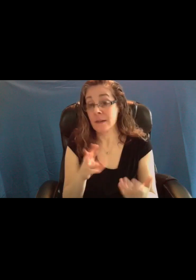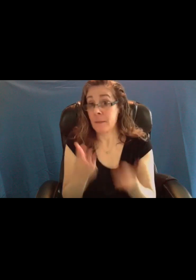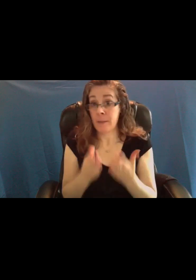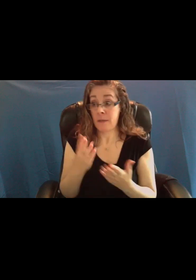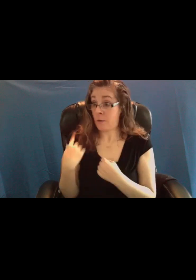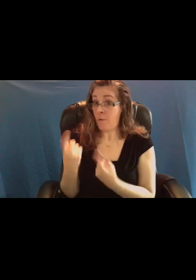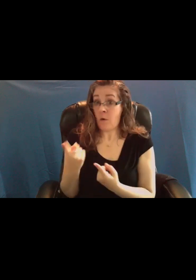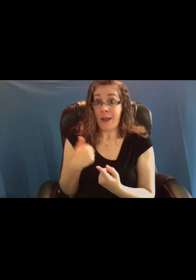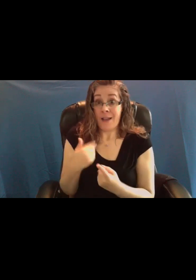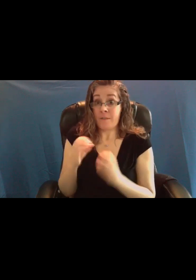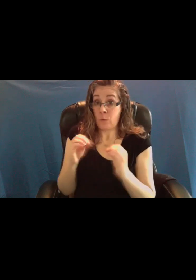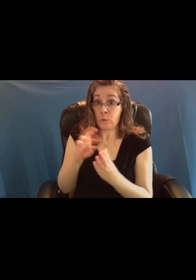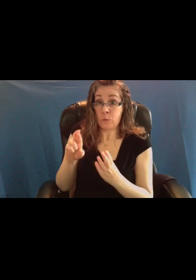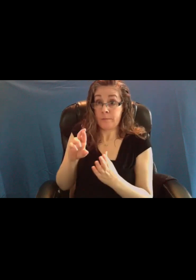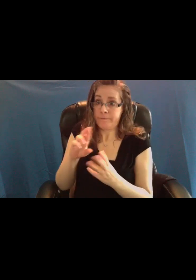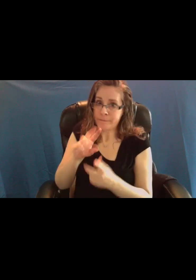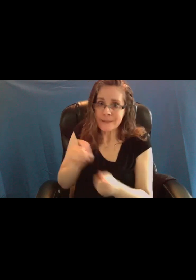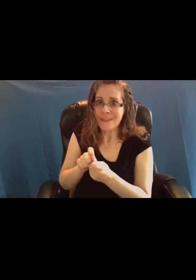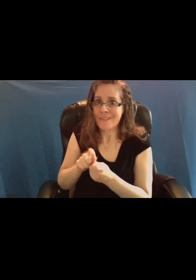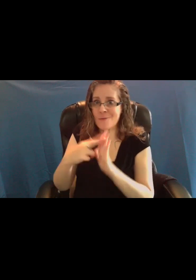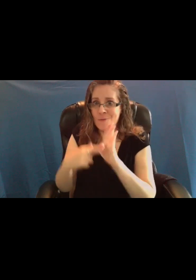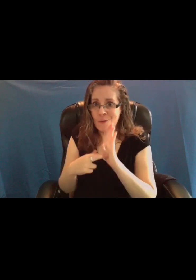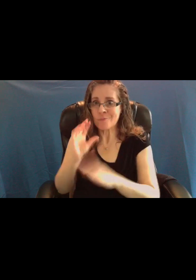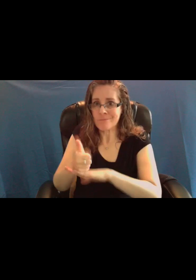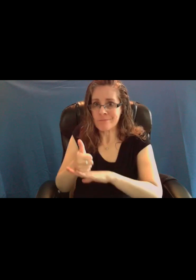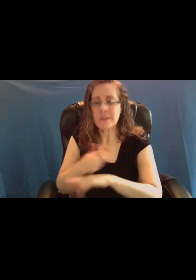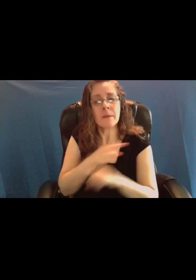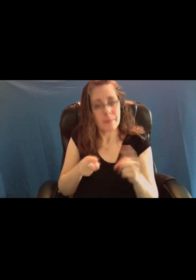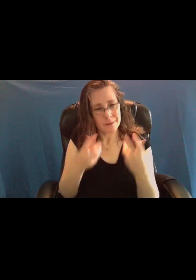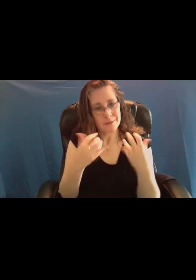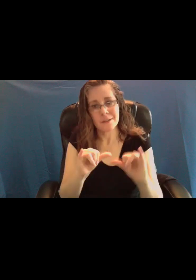to follow. So, if an entity has a website, the information communicated